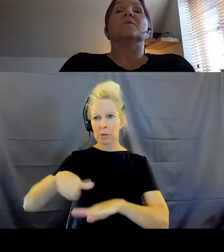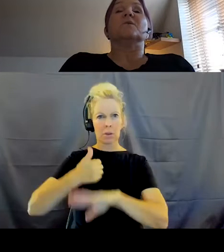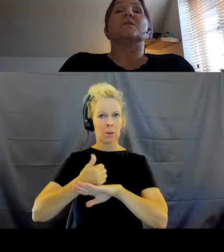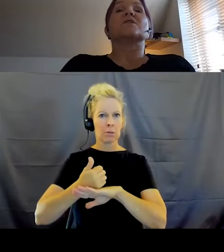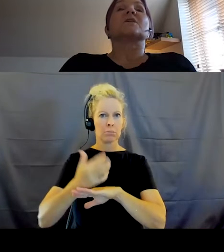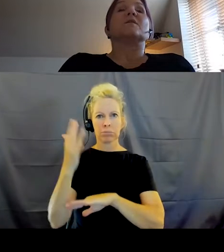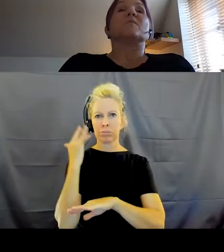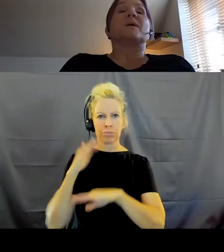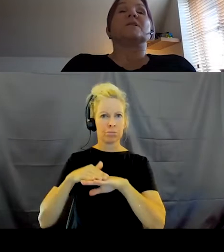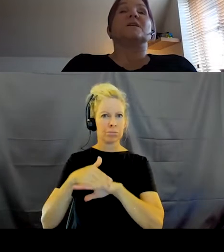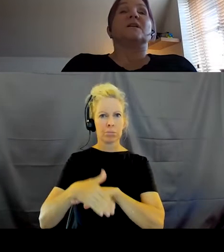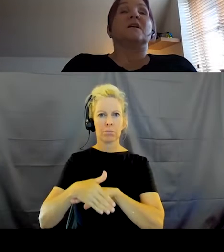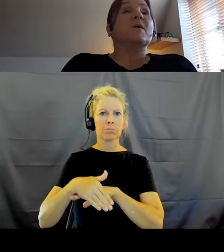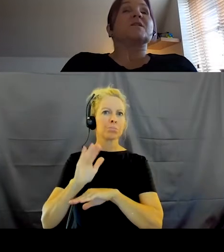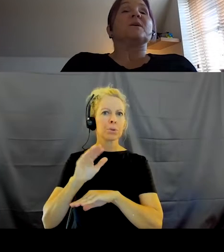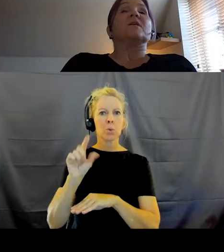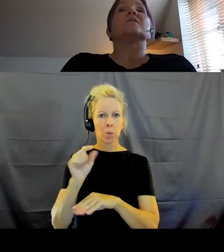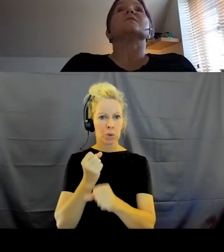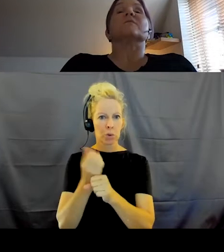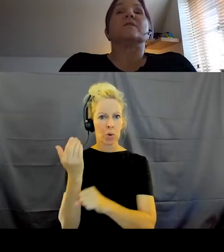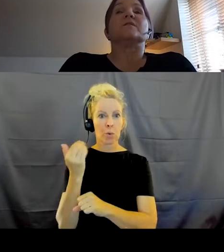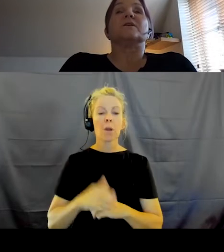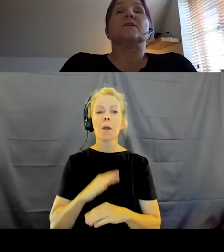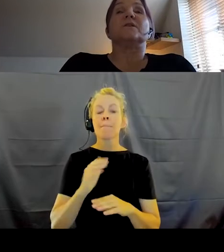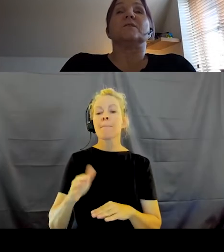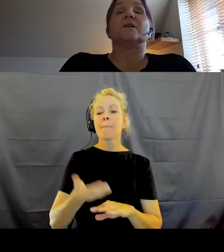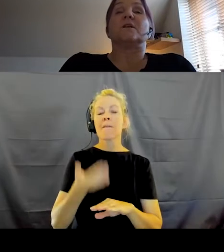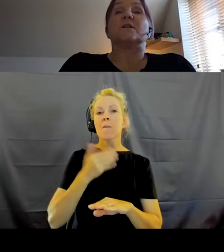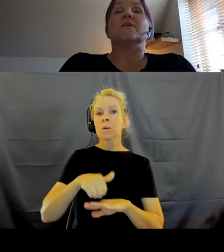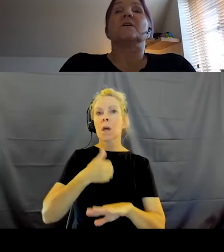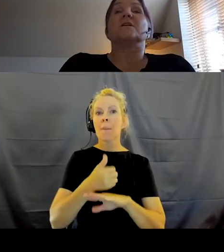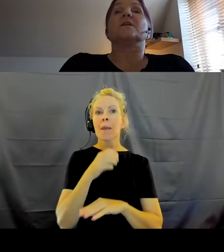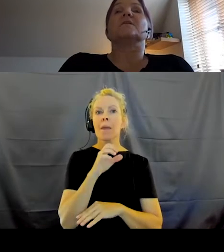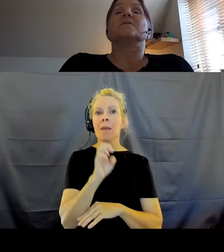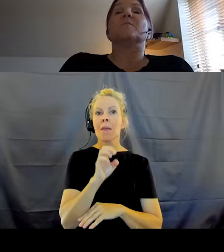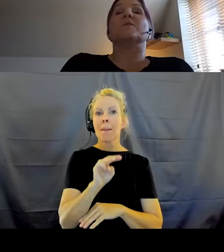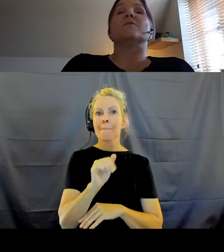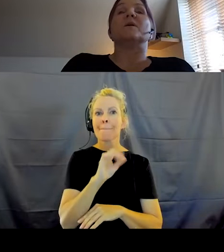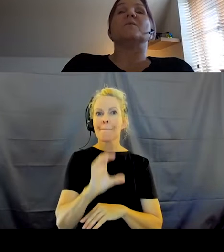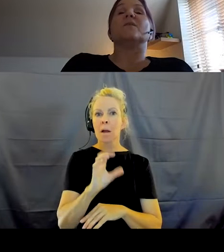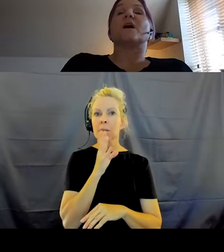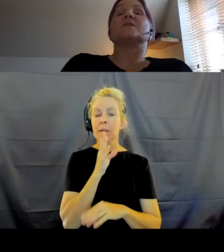It was originally lamented in eMac speak, so some of you may be familiar with that,